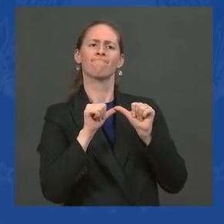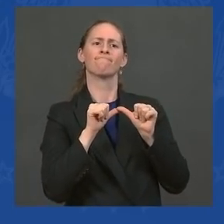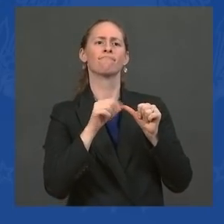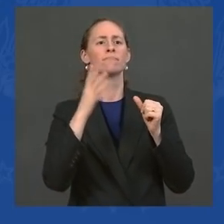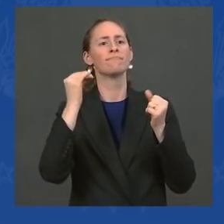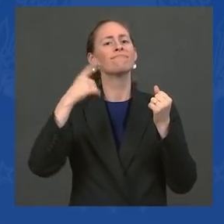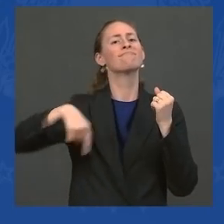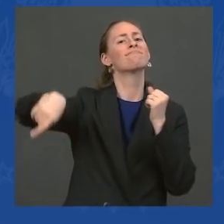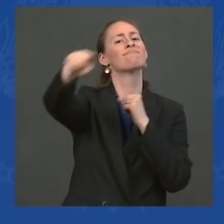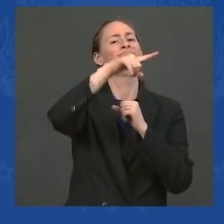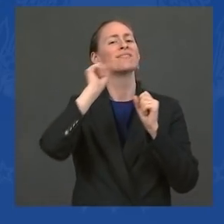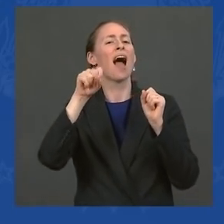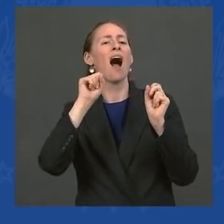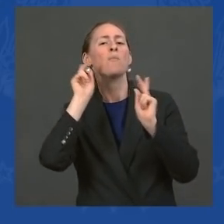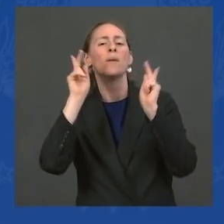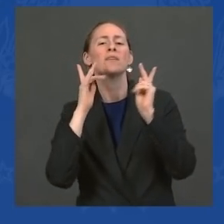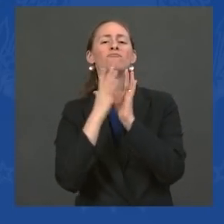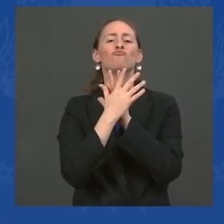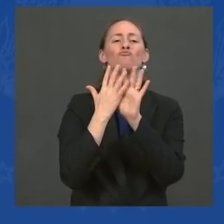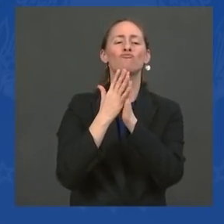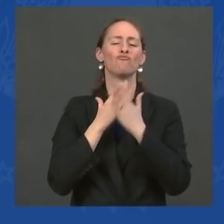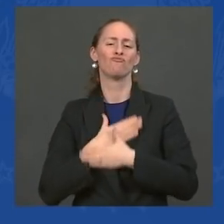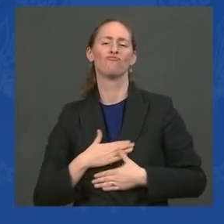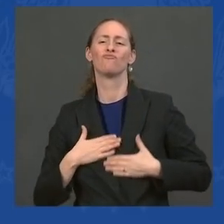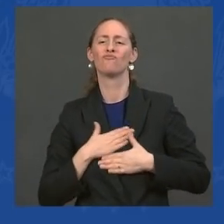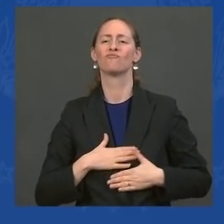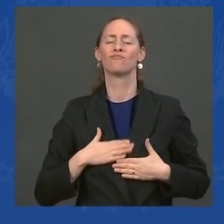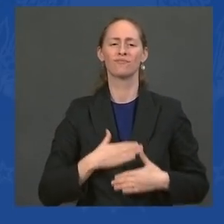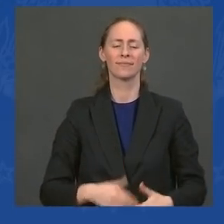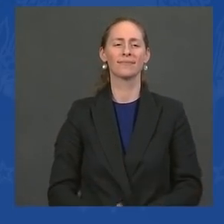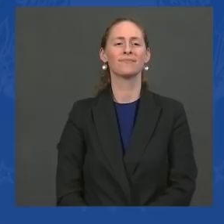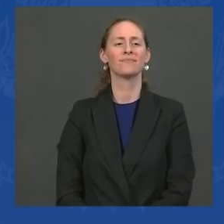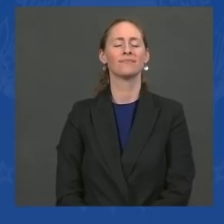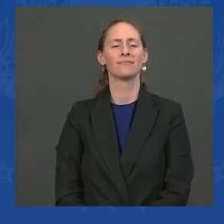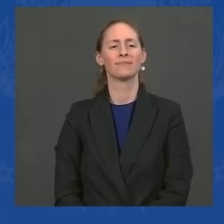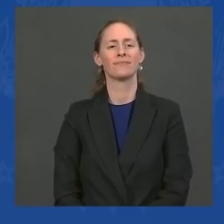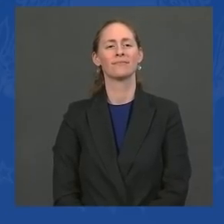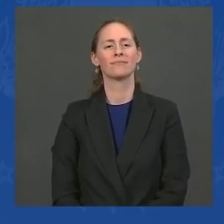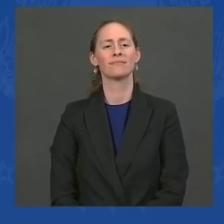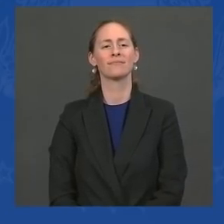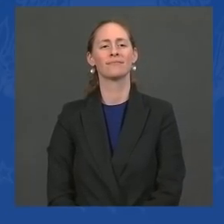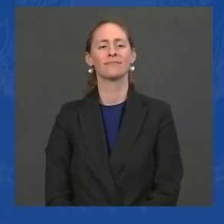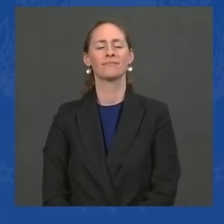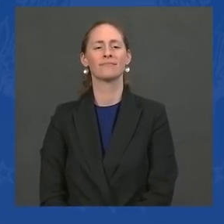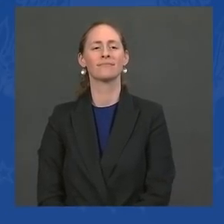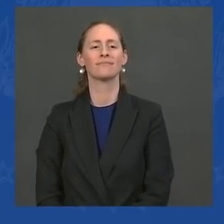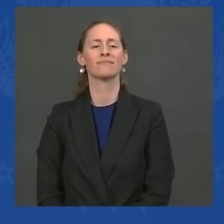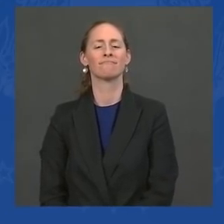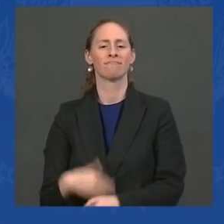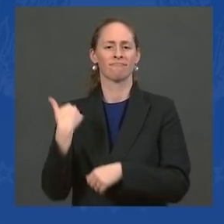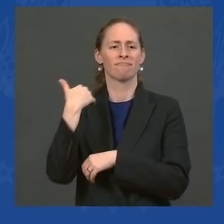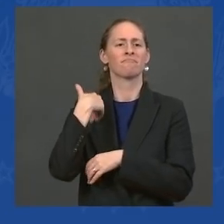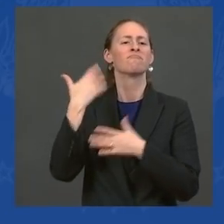Let me close with this: Edward Abbey, a writer who once worked as a ranger at the Arches National Park in Utah, wrote, and I quote: